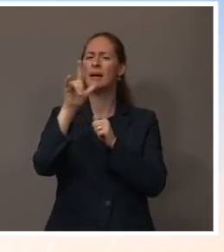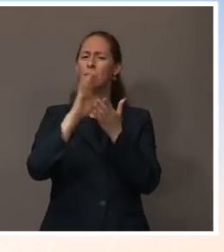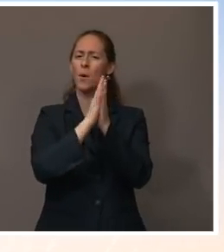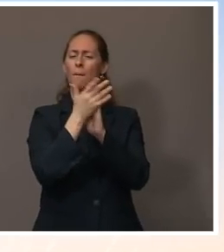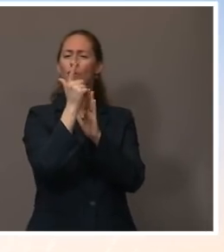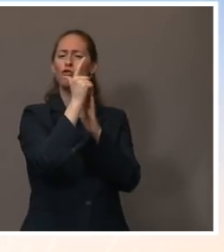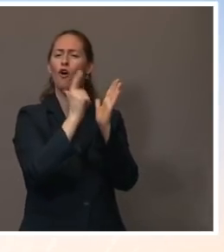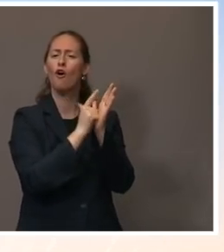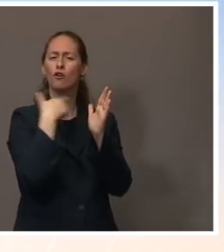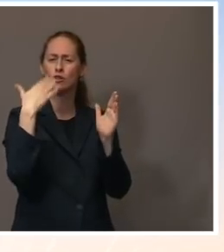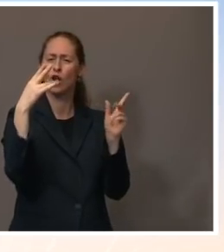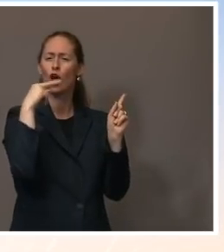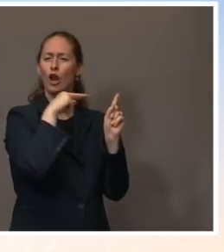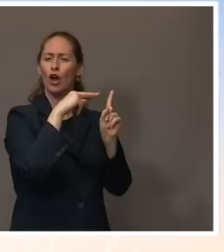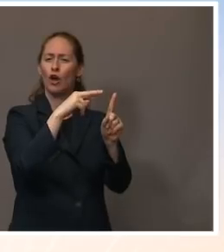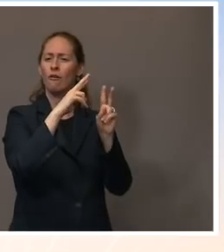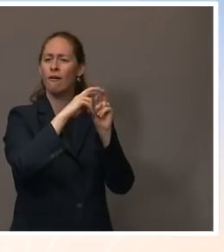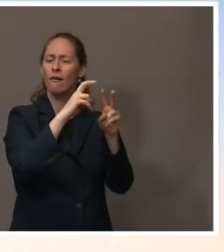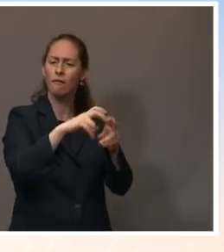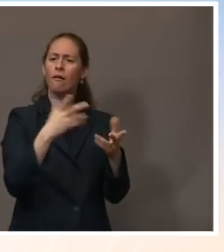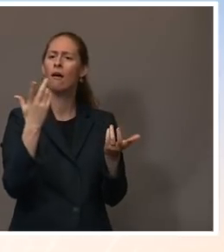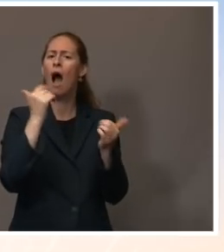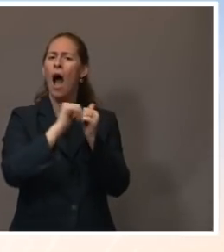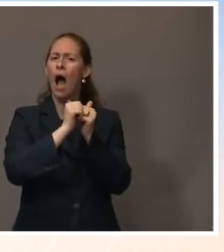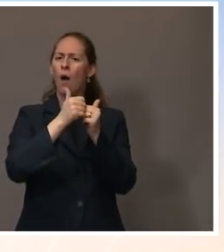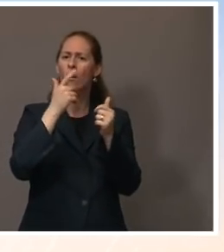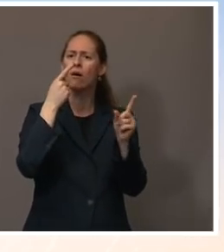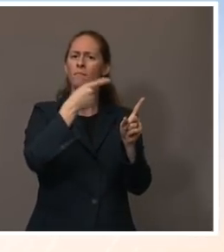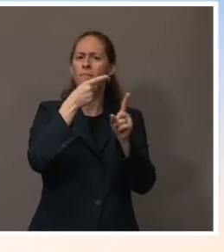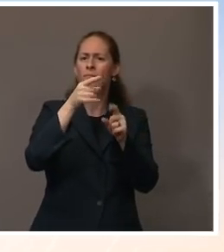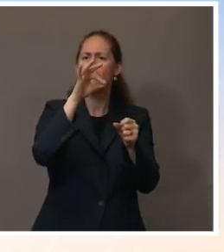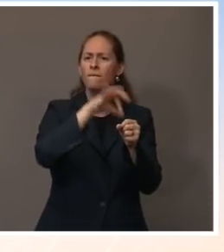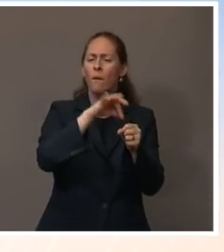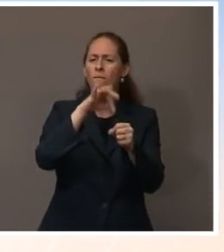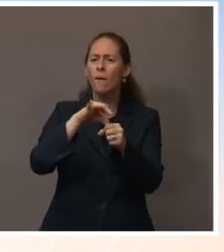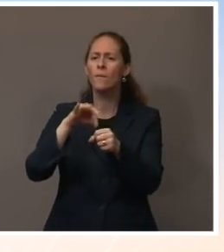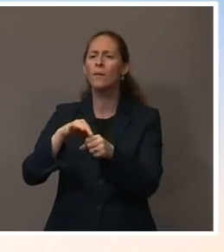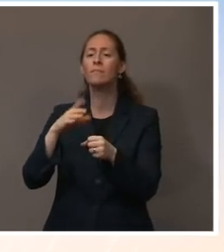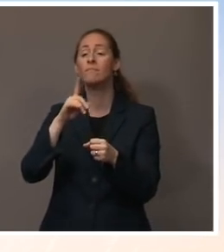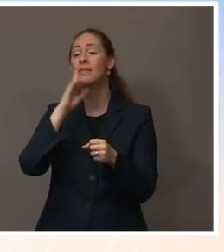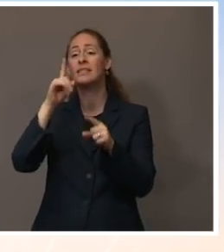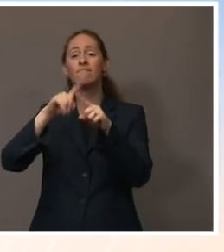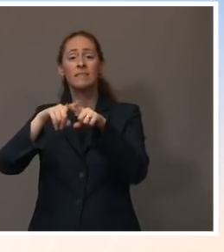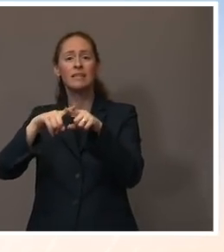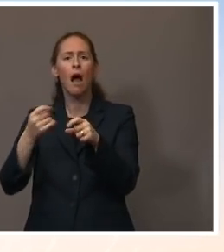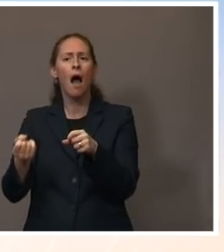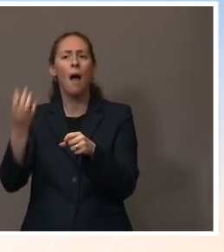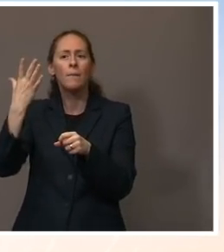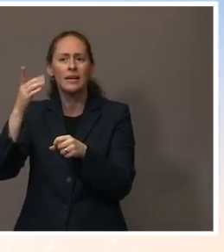It needs a certain number of votes. That's different from the number of votes that are needed for other pieces of legislation.